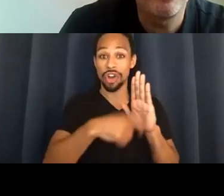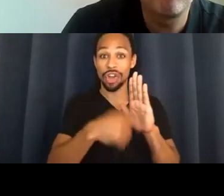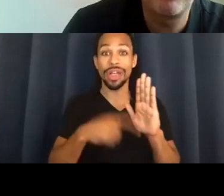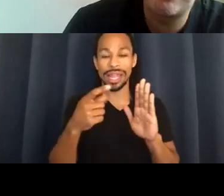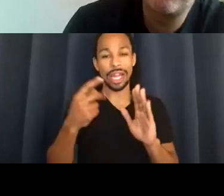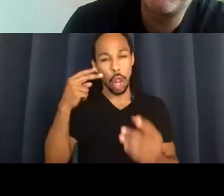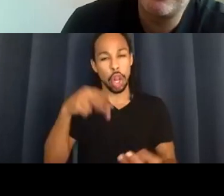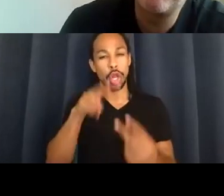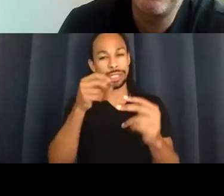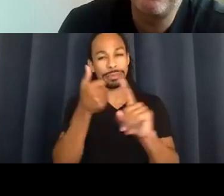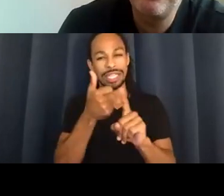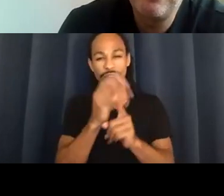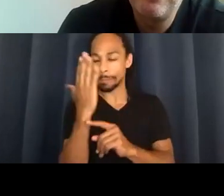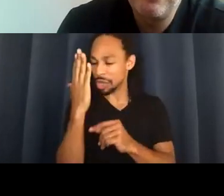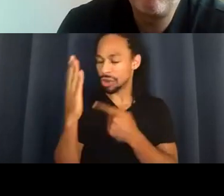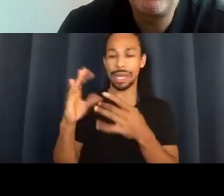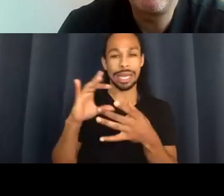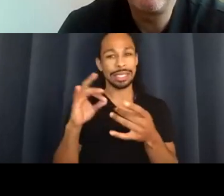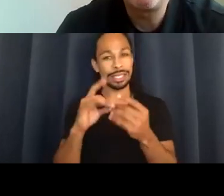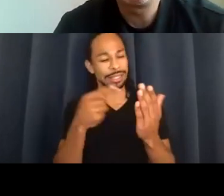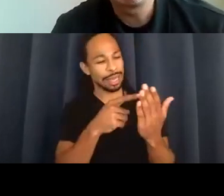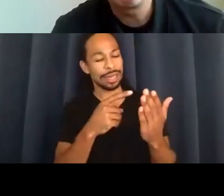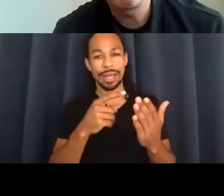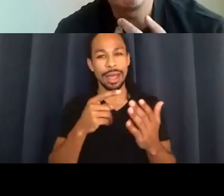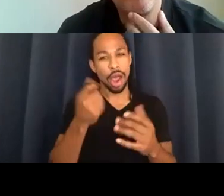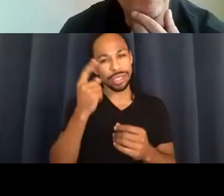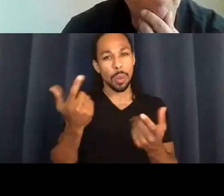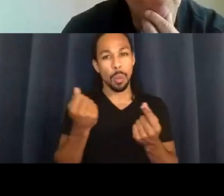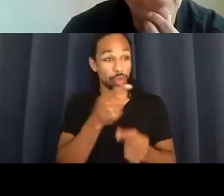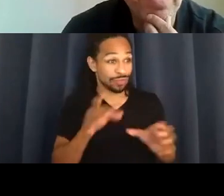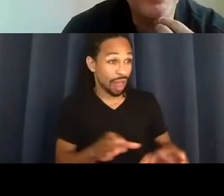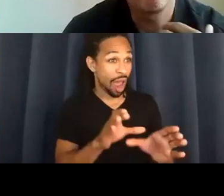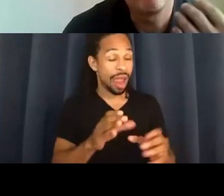have done and what you haven't done and I have been thinking about that a lot, so when